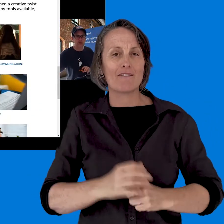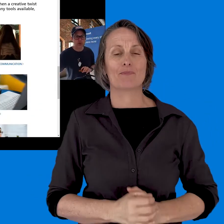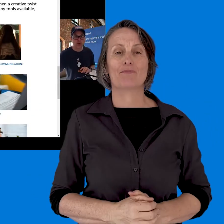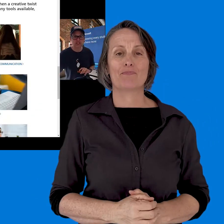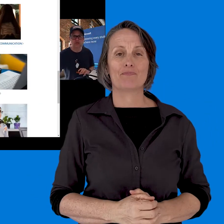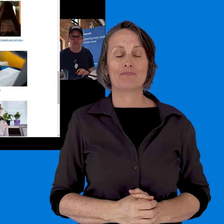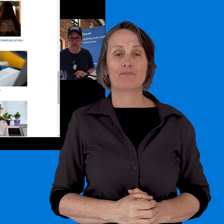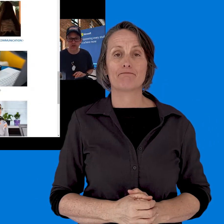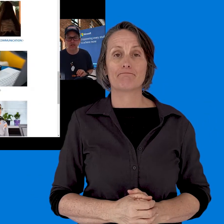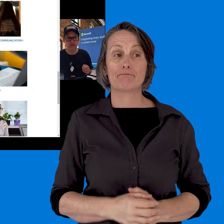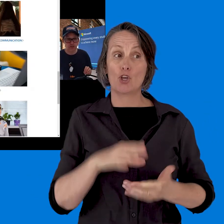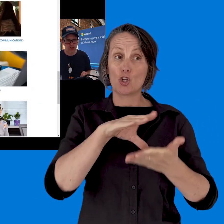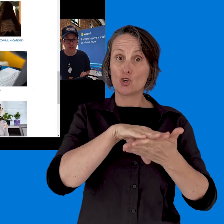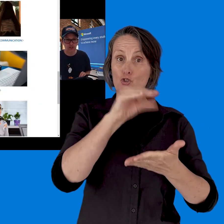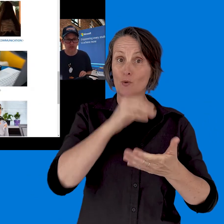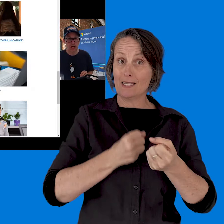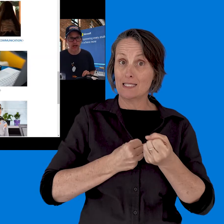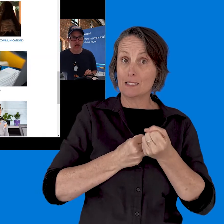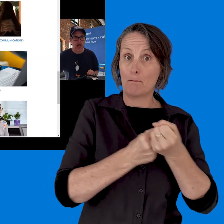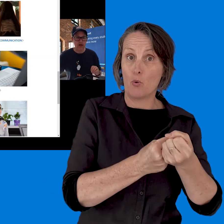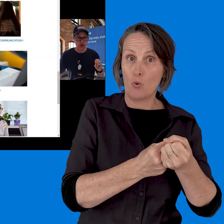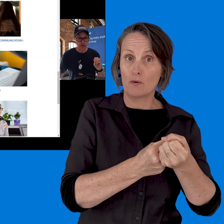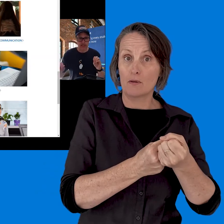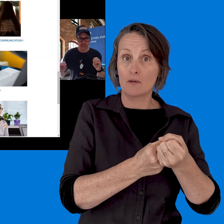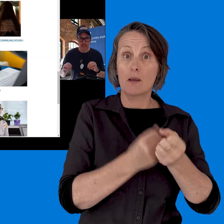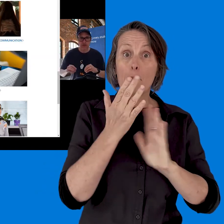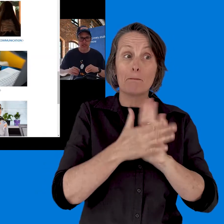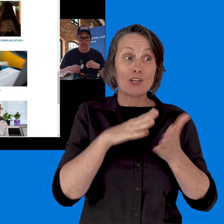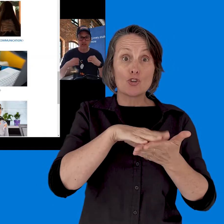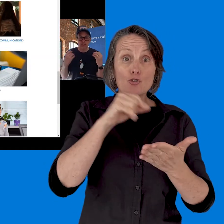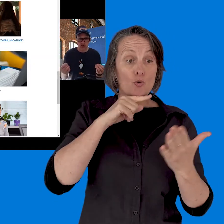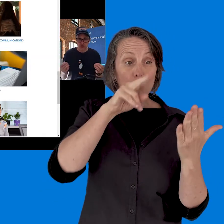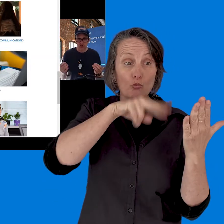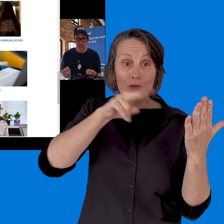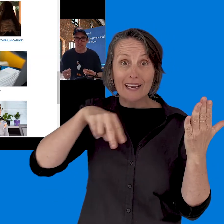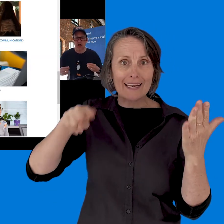Now, support specifically for students, right. And I don't mean necessarily letting the students read this,